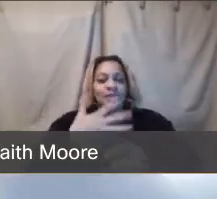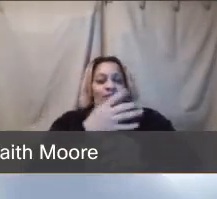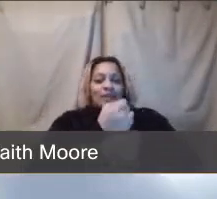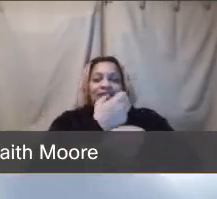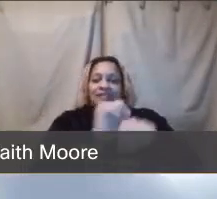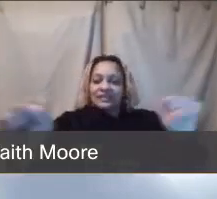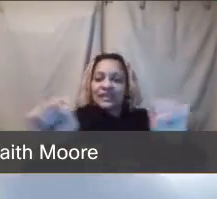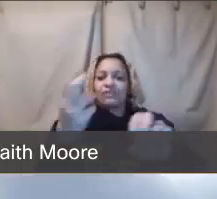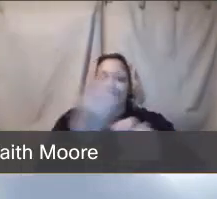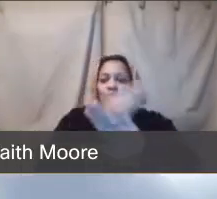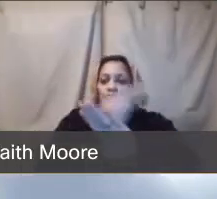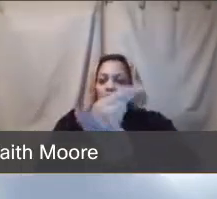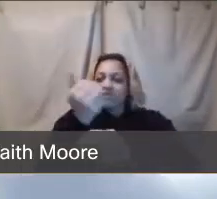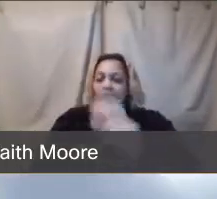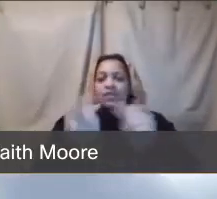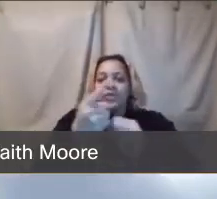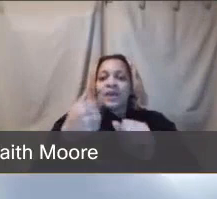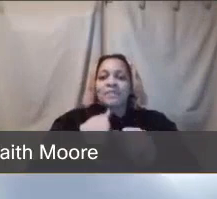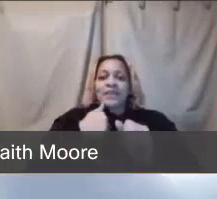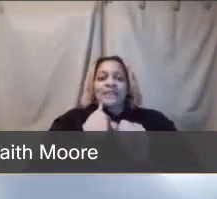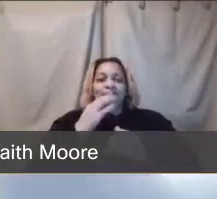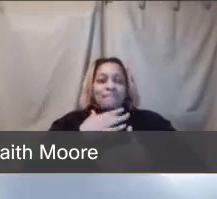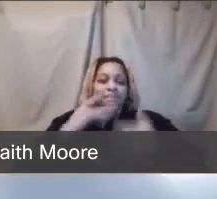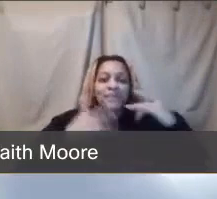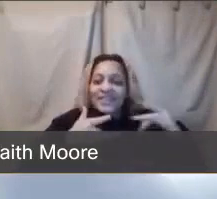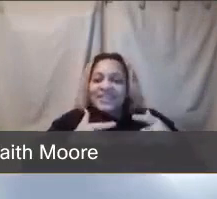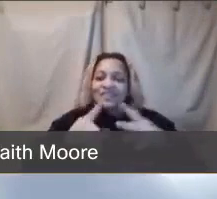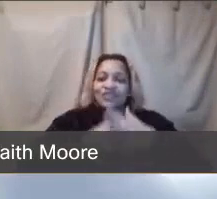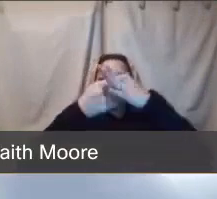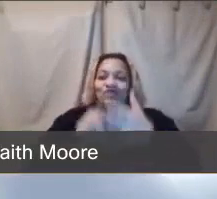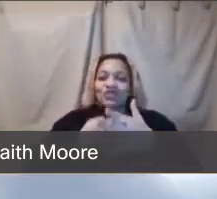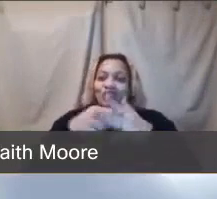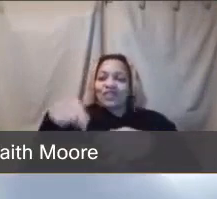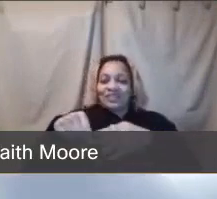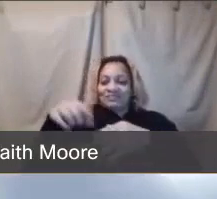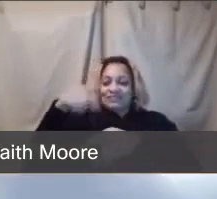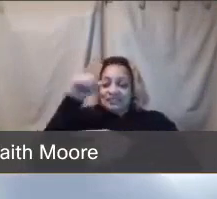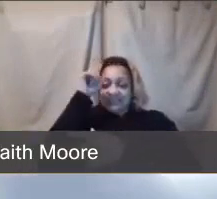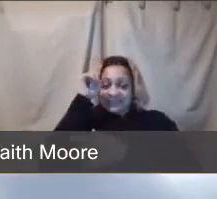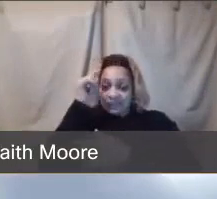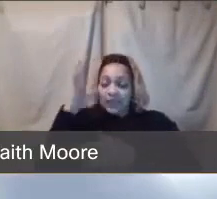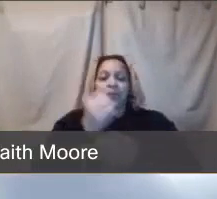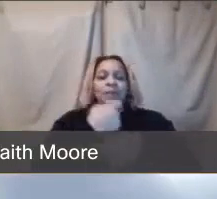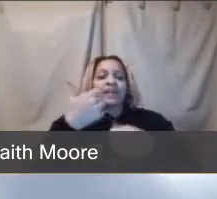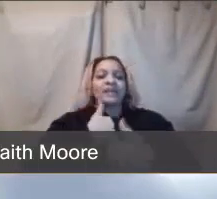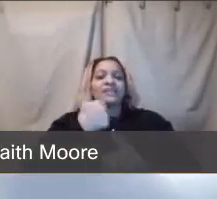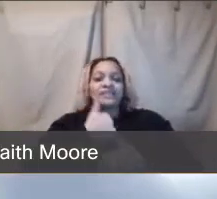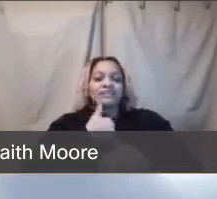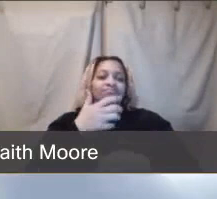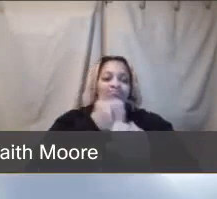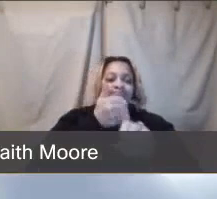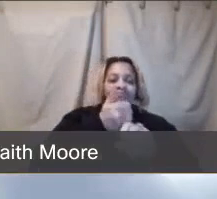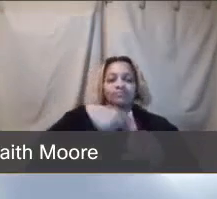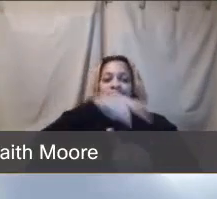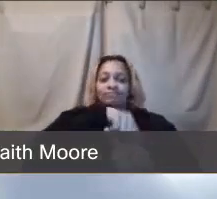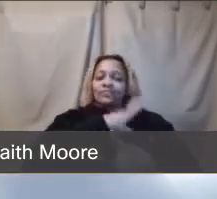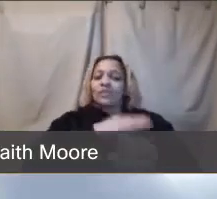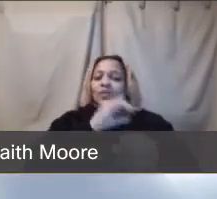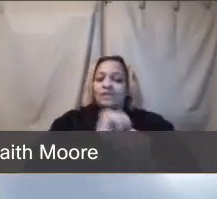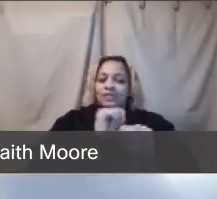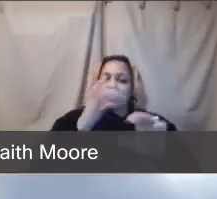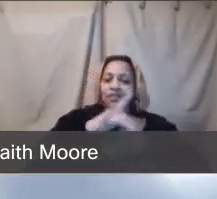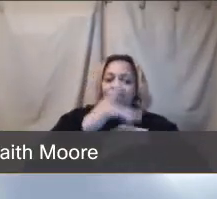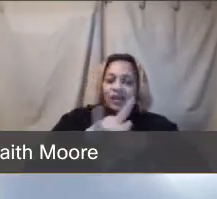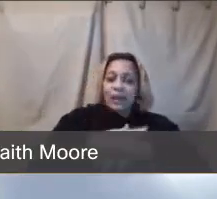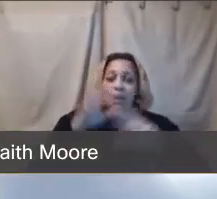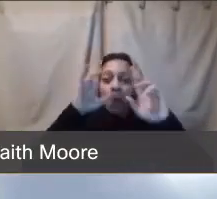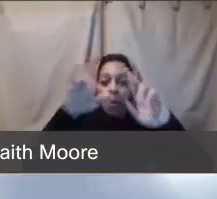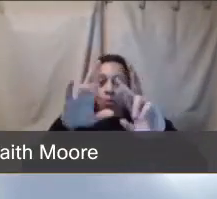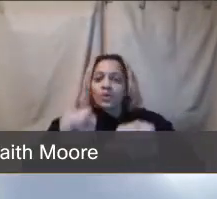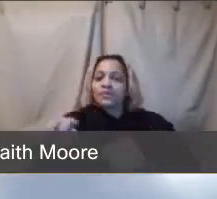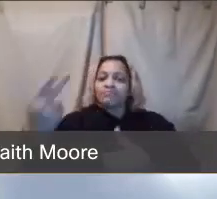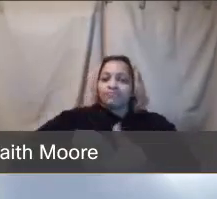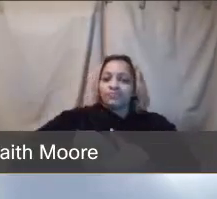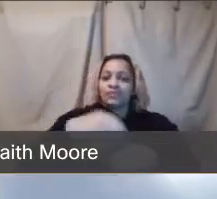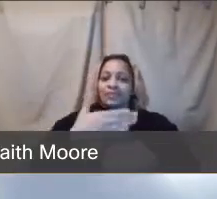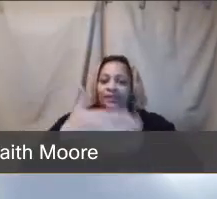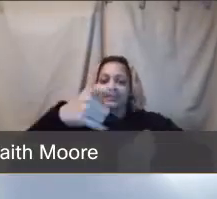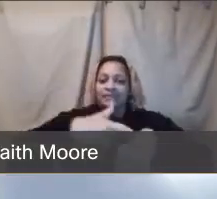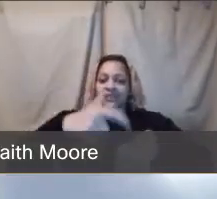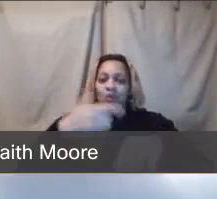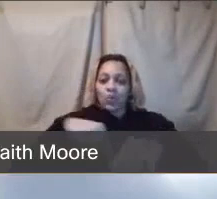And I'm really excited about delivering this this summer and make ourselves available for any further questions and input. I hope you can join us the next time where we will have hopefully a finalized design for the next.